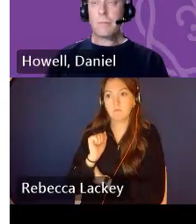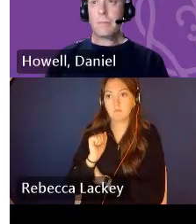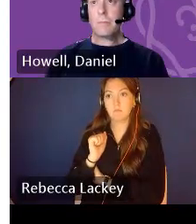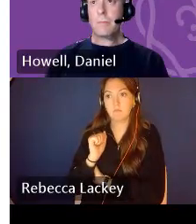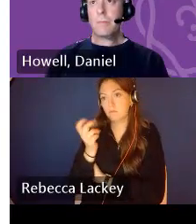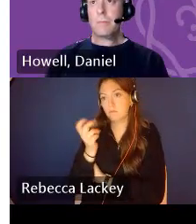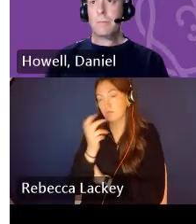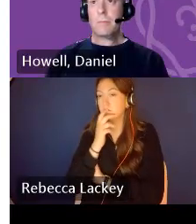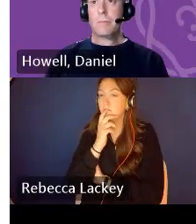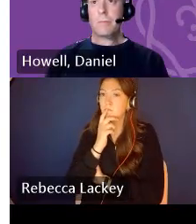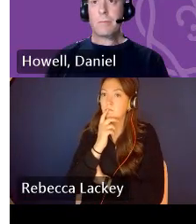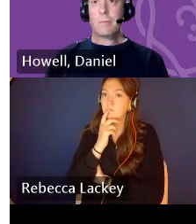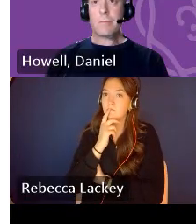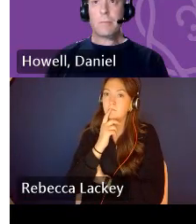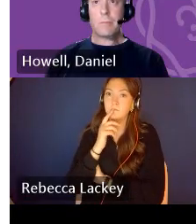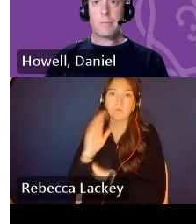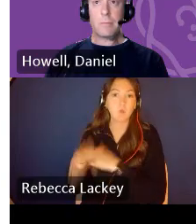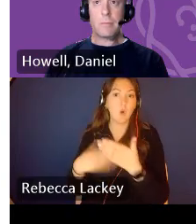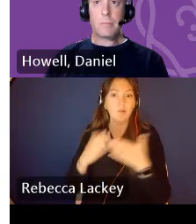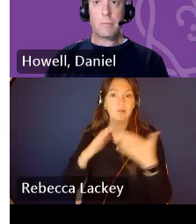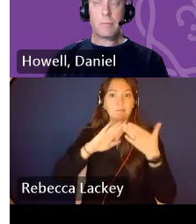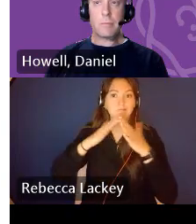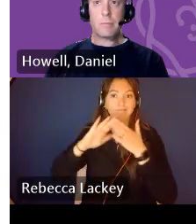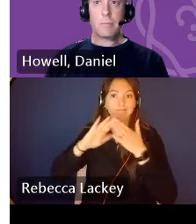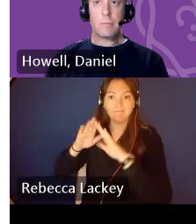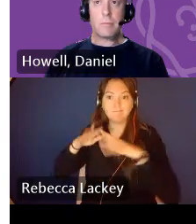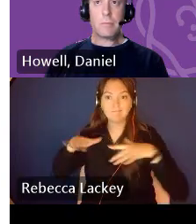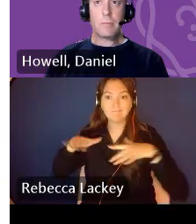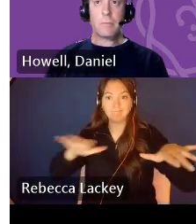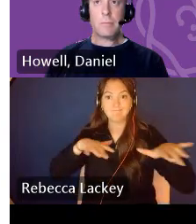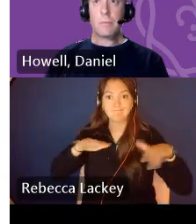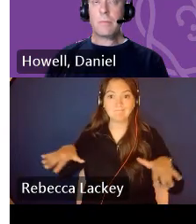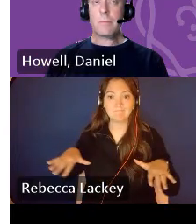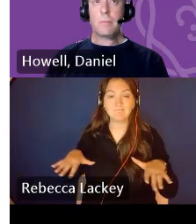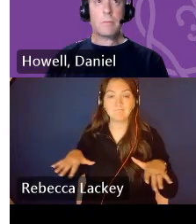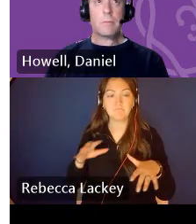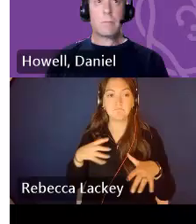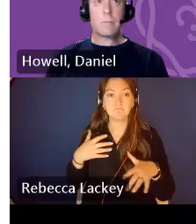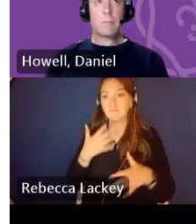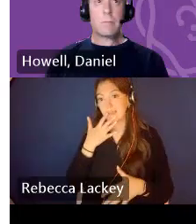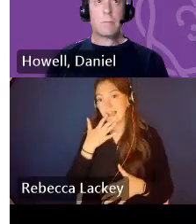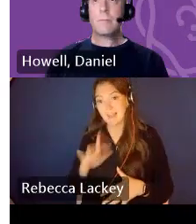the all all the municipalities in the St. Louis area. We were fortunate to be able to get this